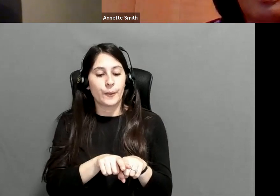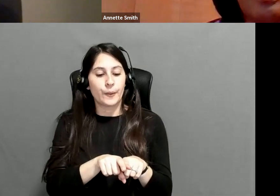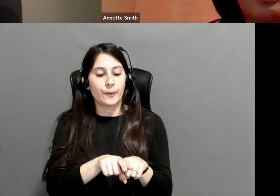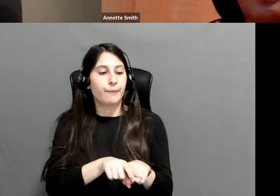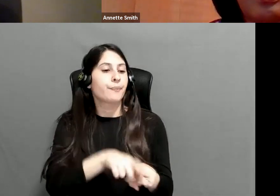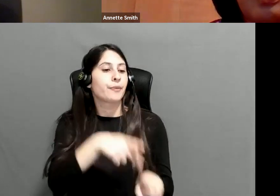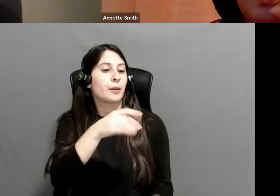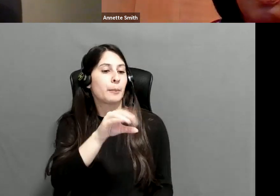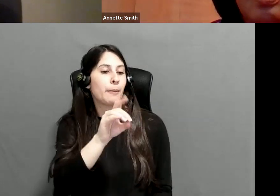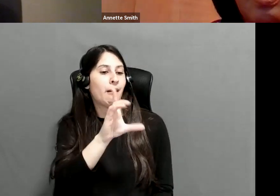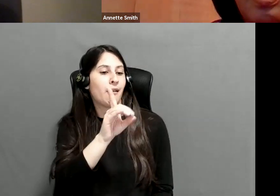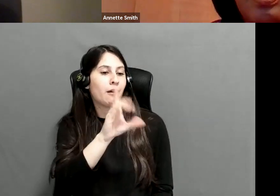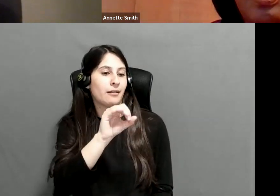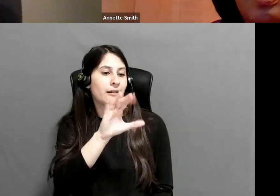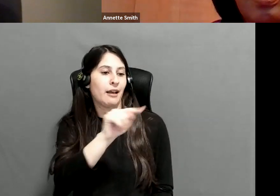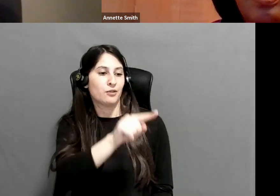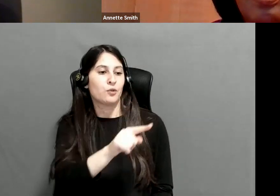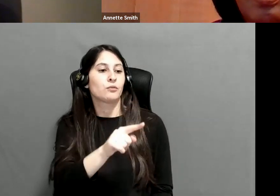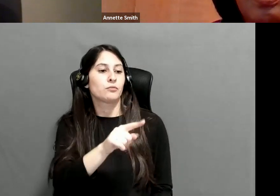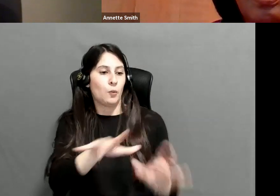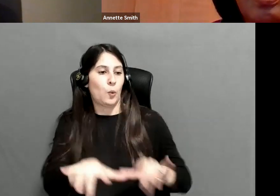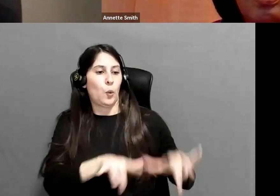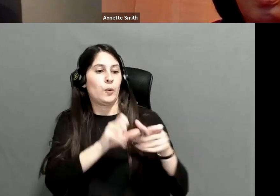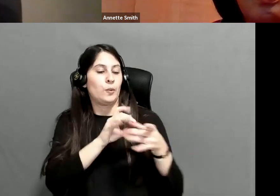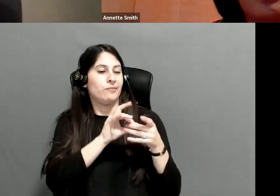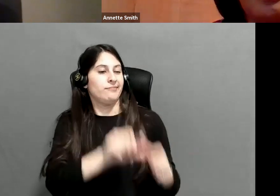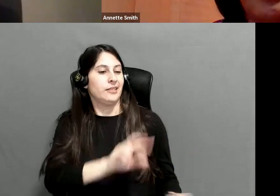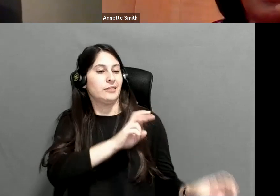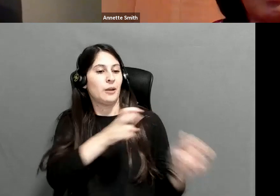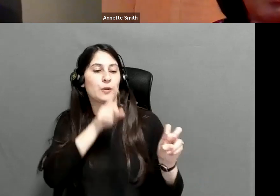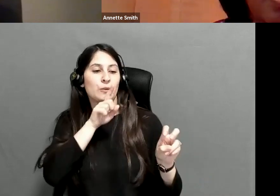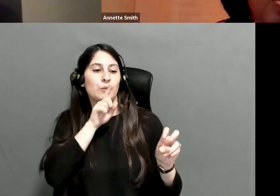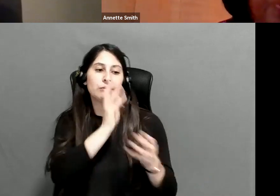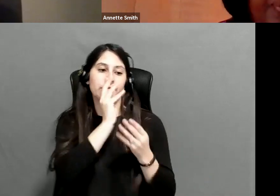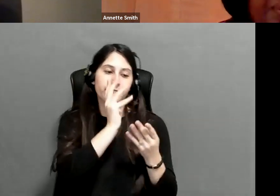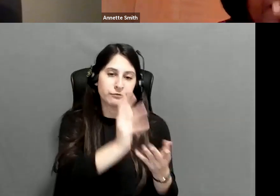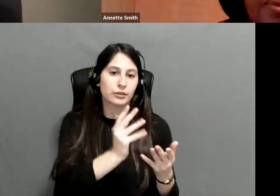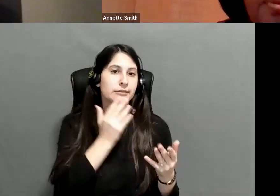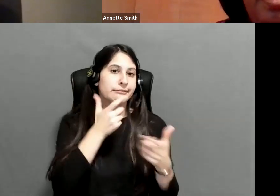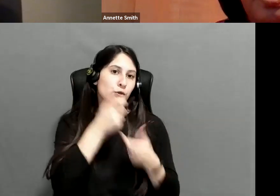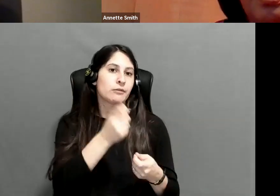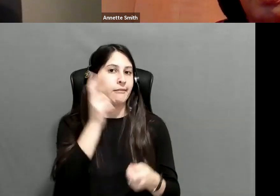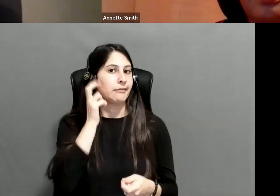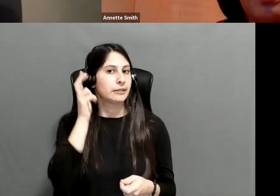As well as a link to the blog that you wrote, Shira, and also the pod cast. That you recorded on this topic, which is really